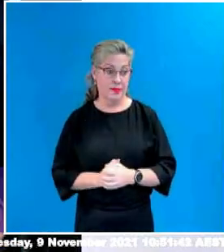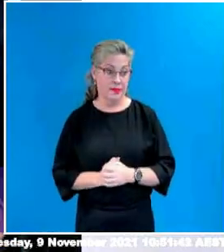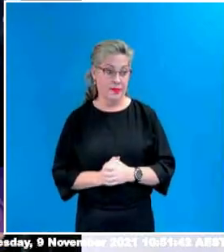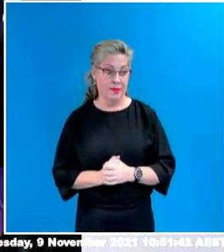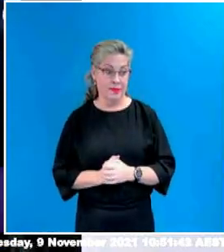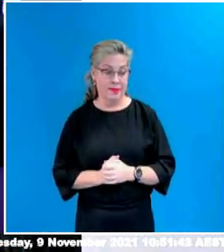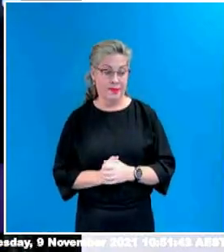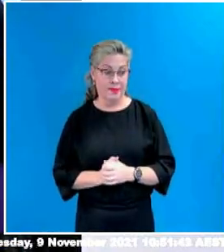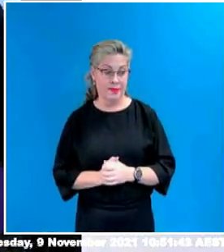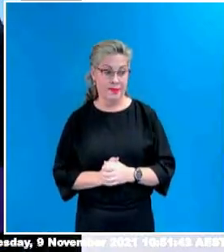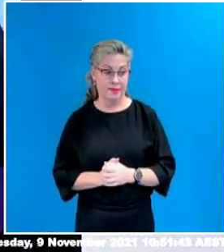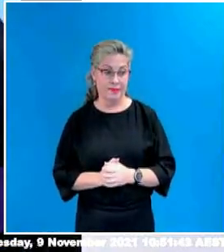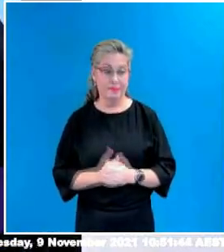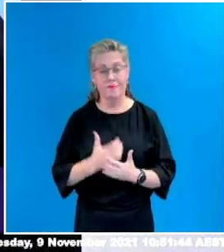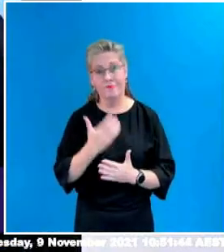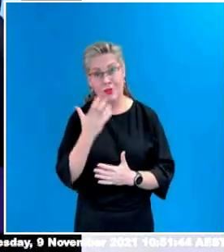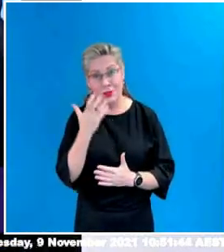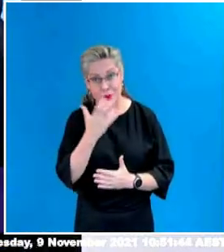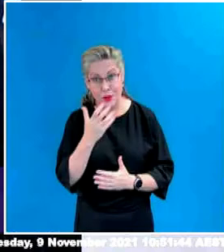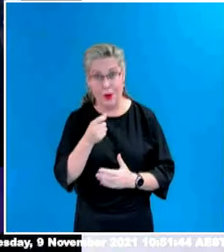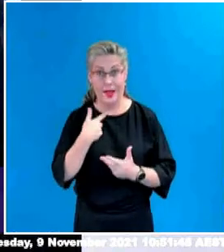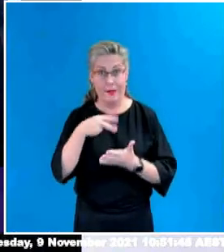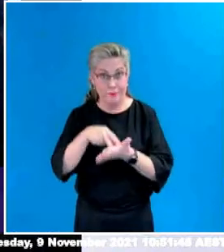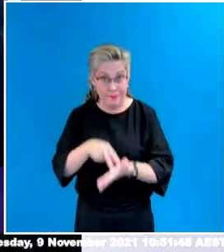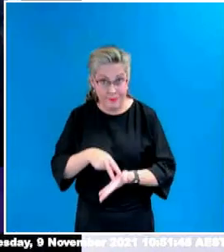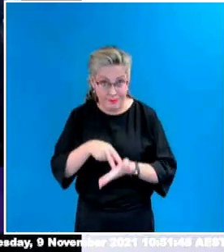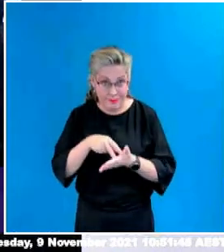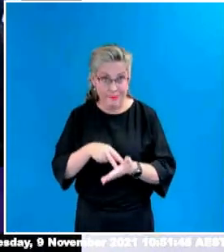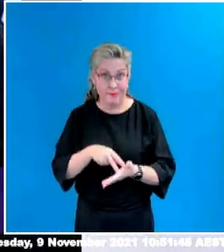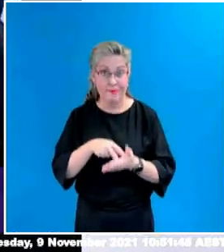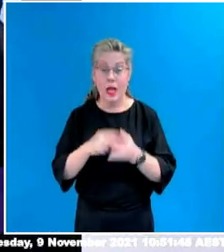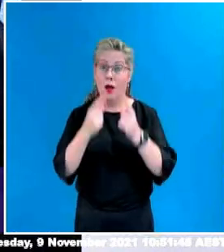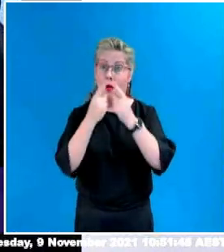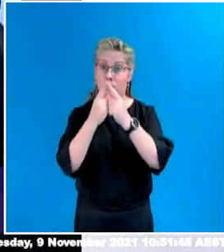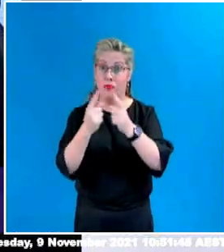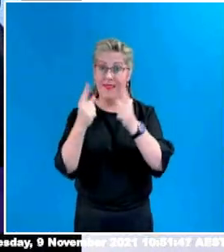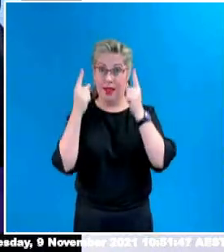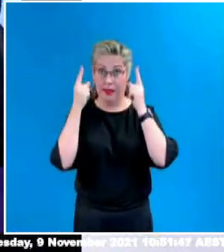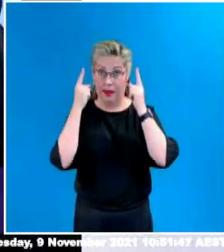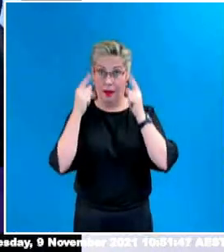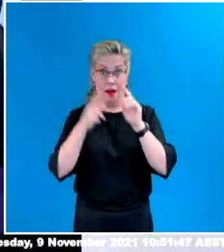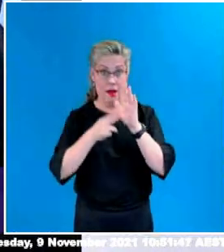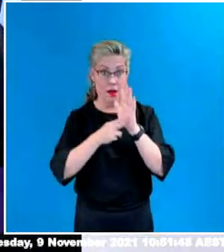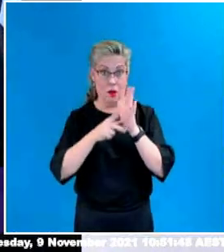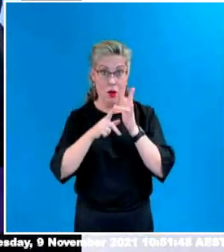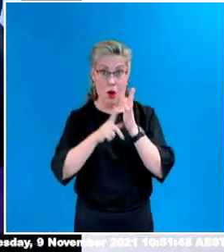Sorry to keep you waiting. Professor Nolan, thank you very much for coming to give evidence to the Commission.